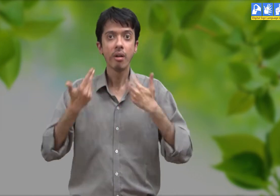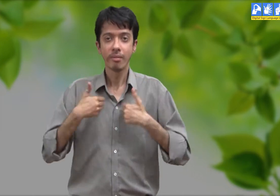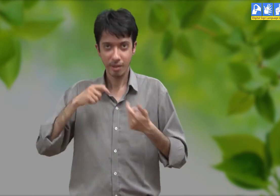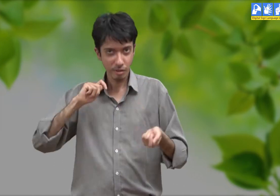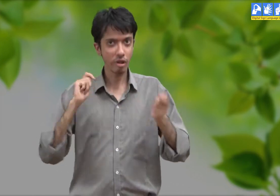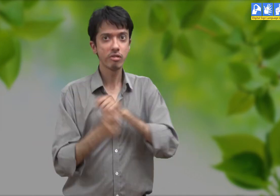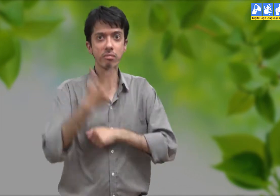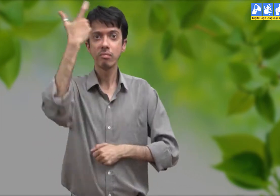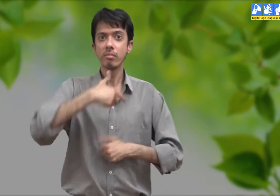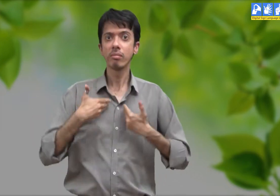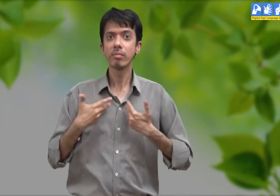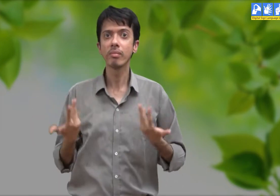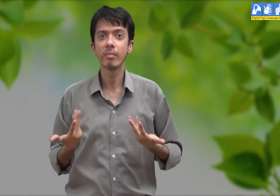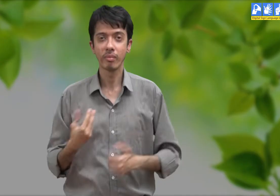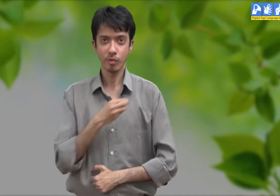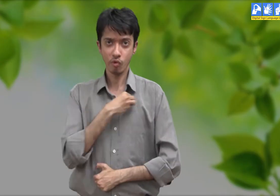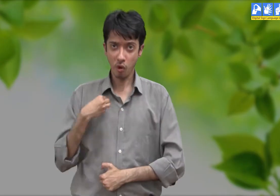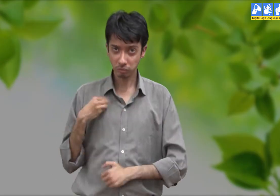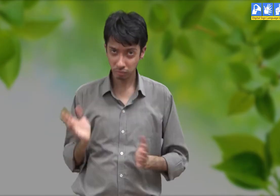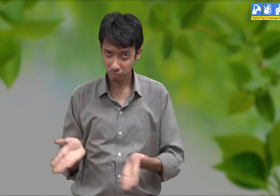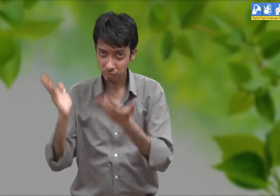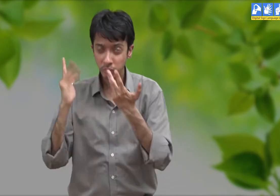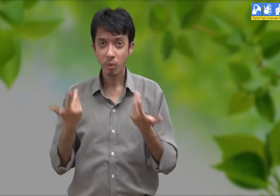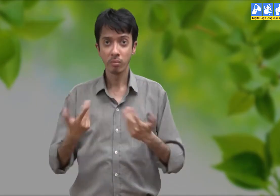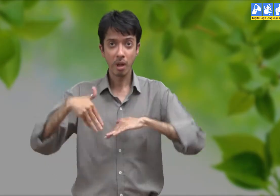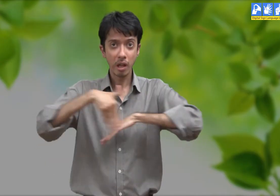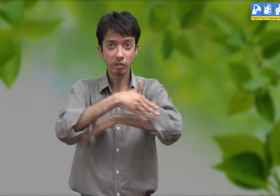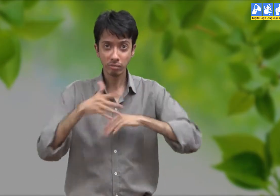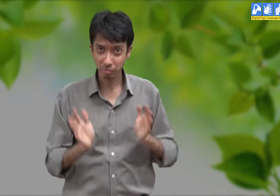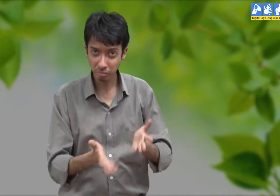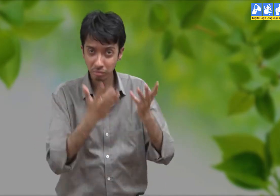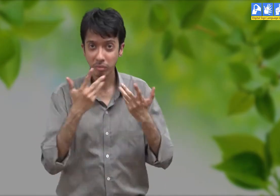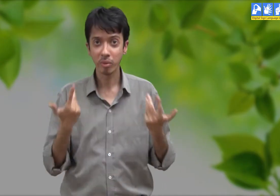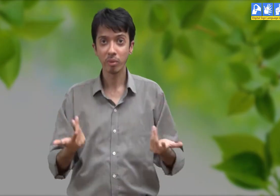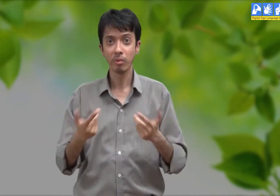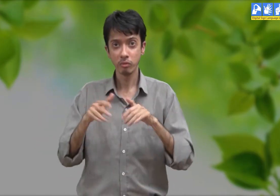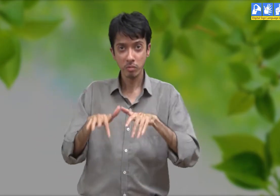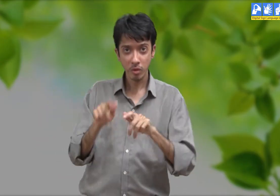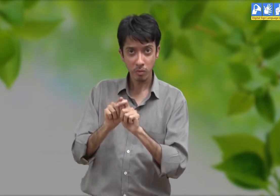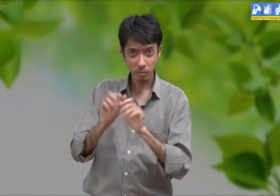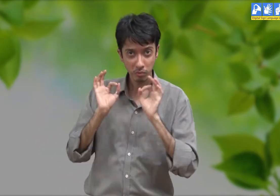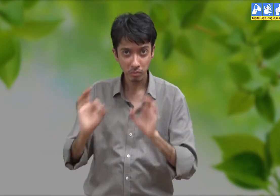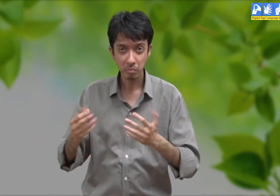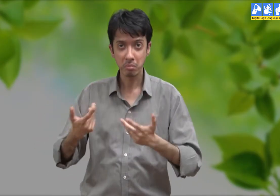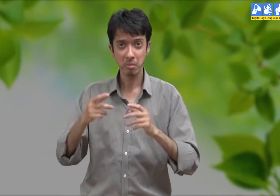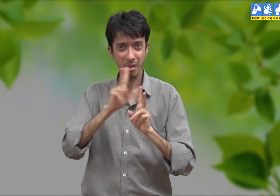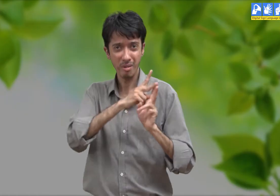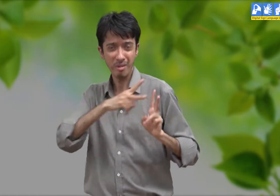After schooling, they pursue for graduation in a particular field to become a doctor, an engineer,